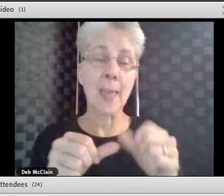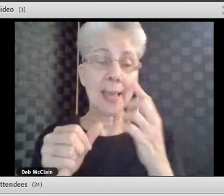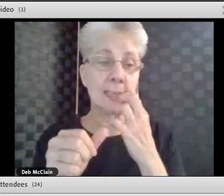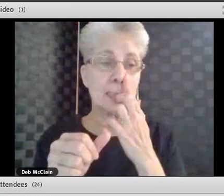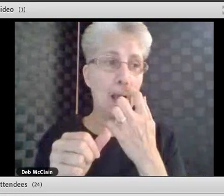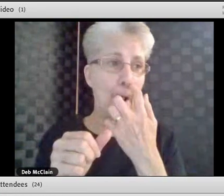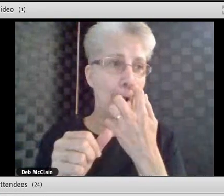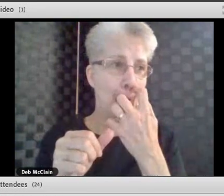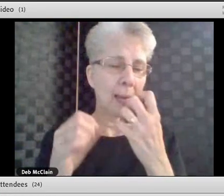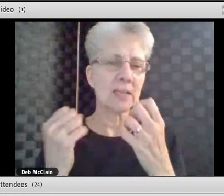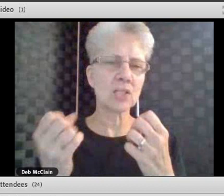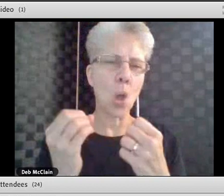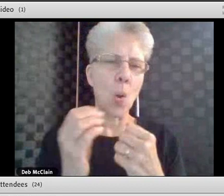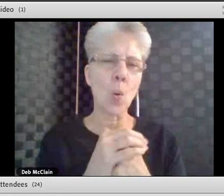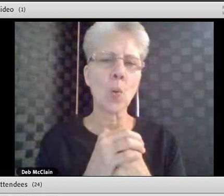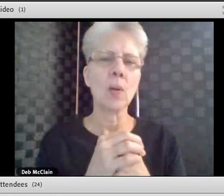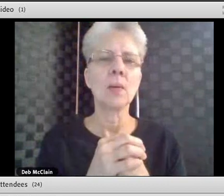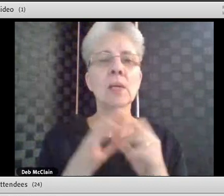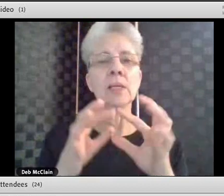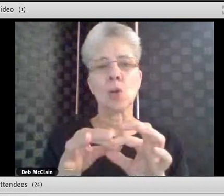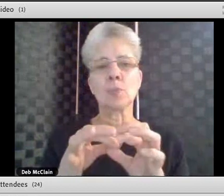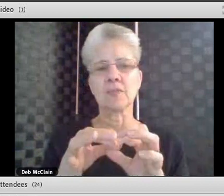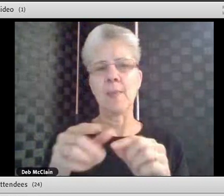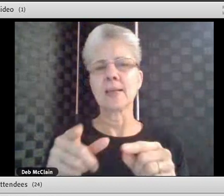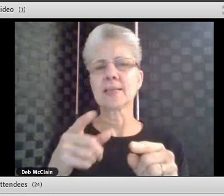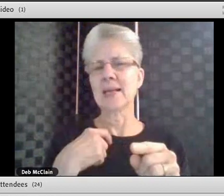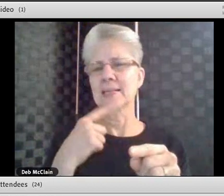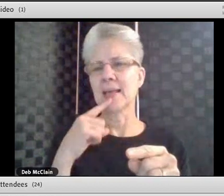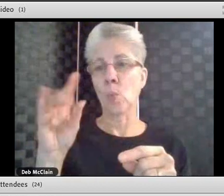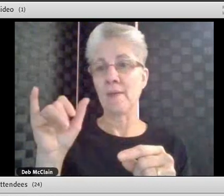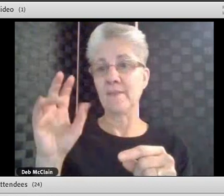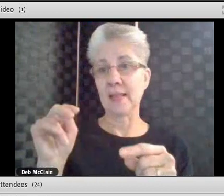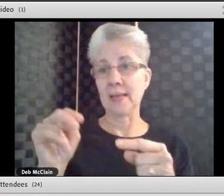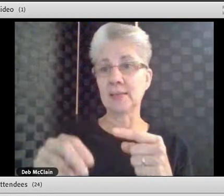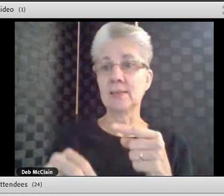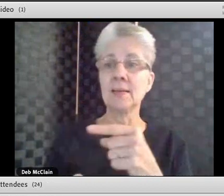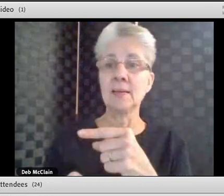Okay, in terms of space, so in terms of space, like I said,